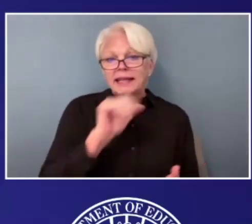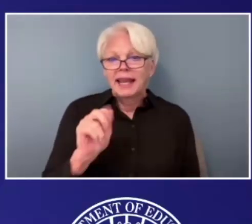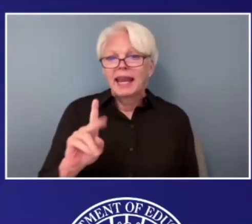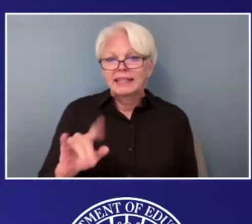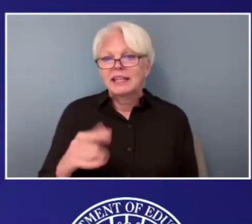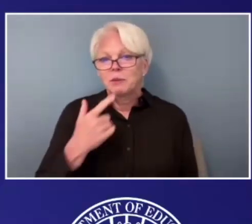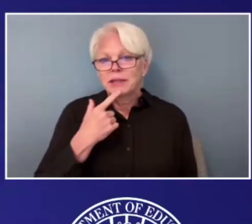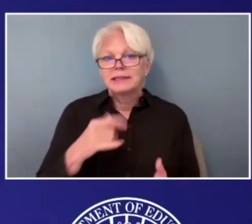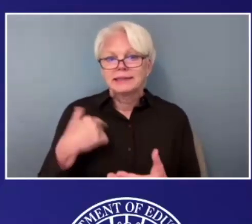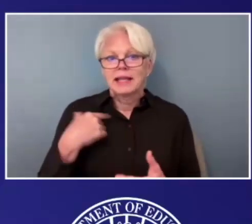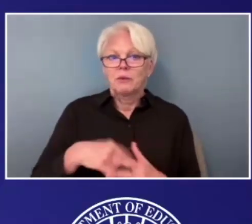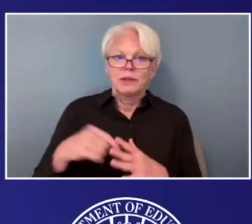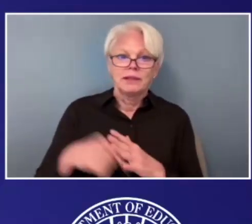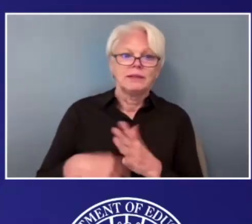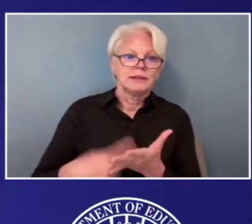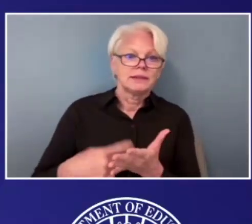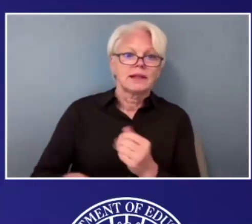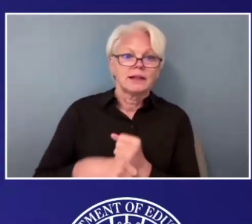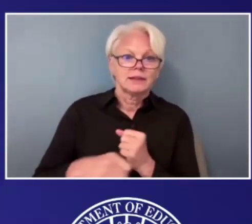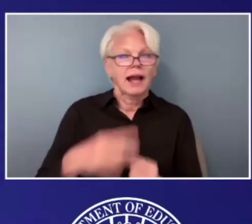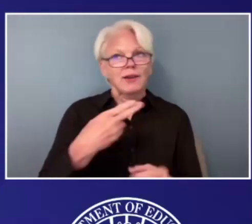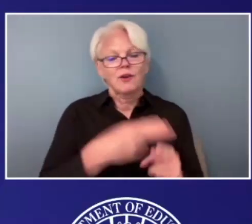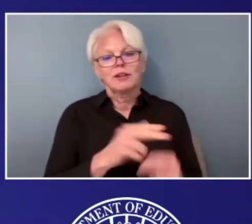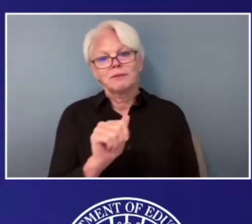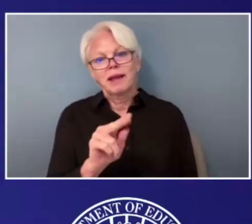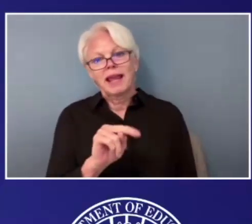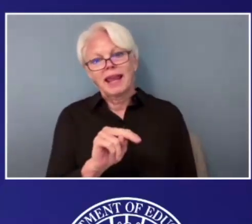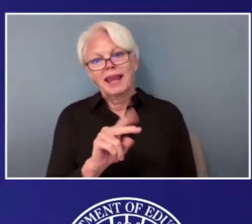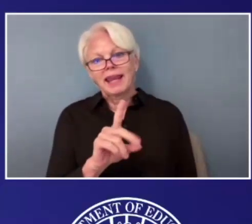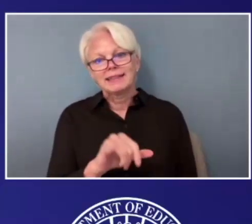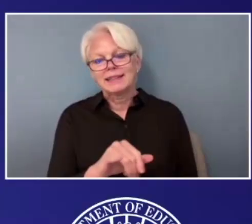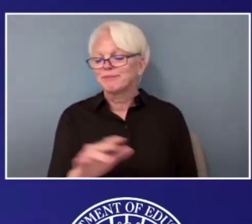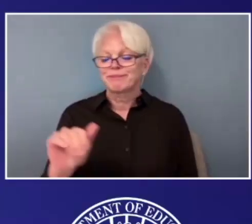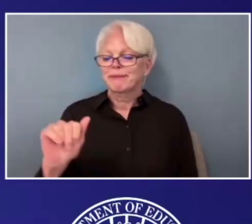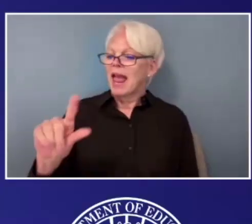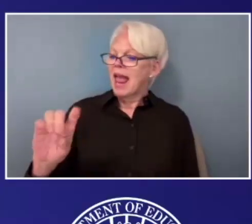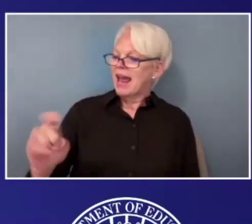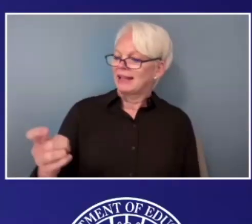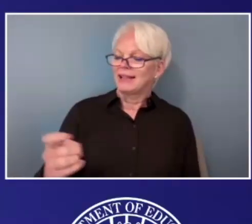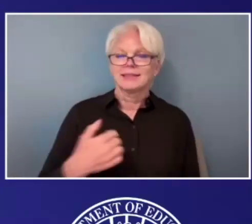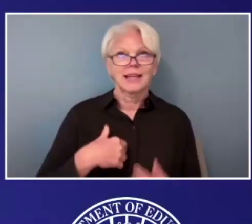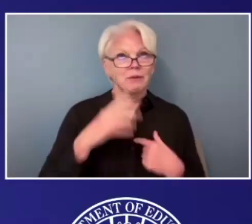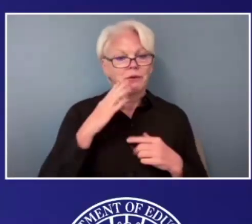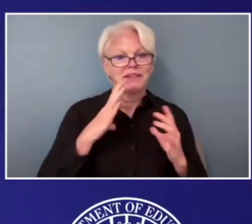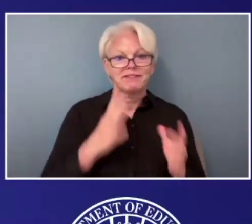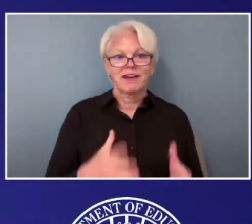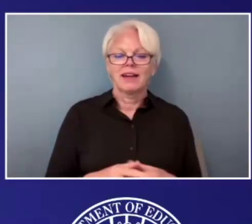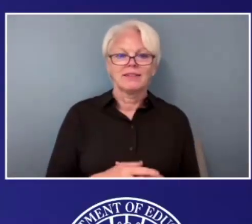the memo, I called him Andy, his name is Alex. I'm going to be all right. Andy's here. Alex is here. Alex squared is this way.